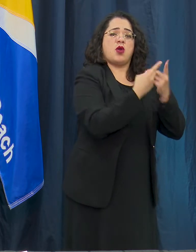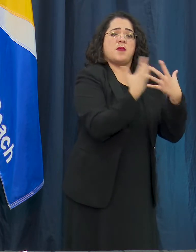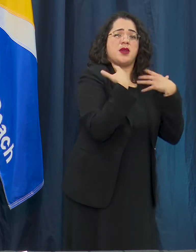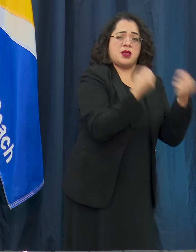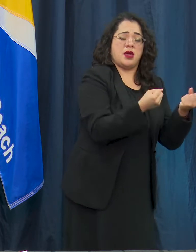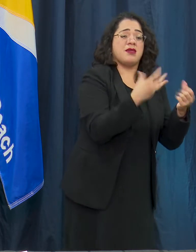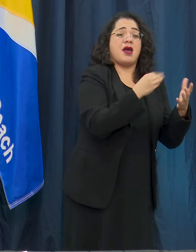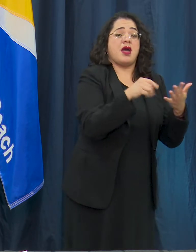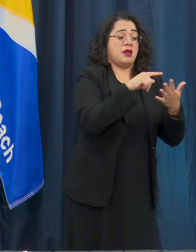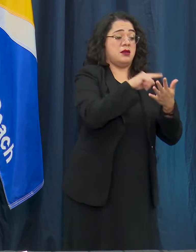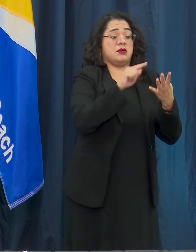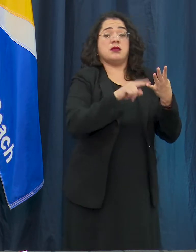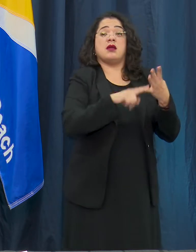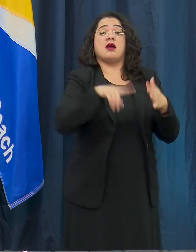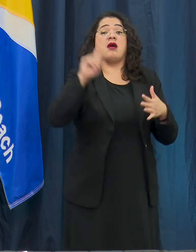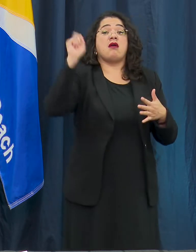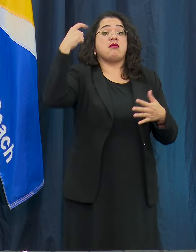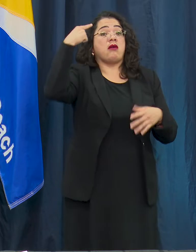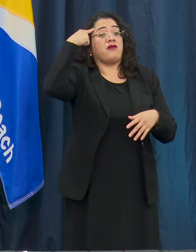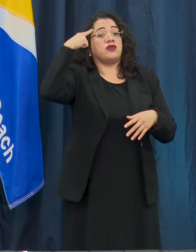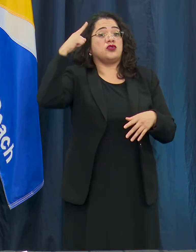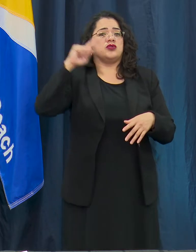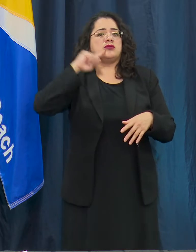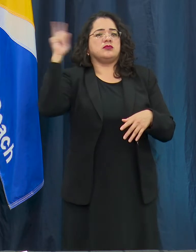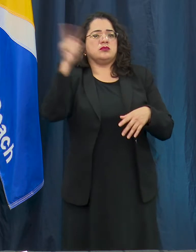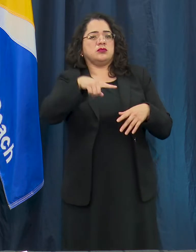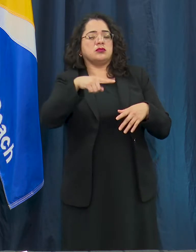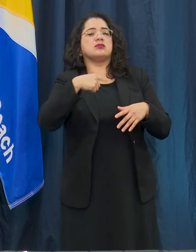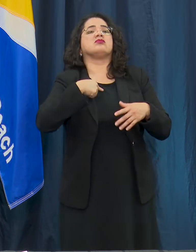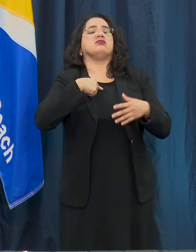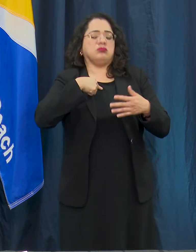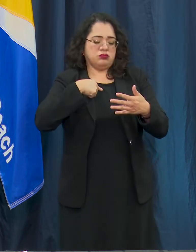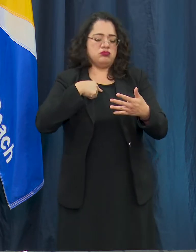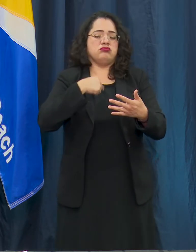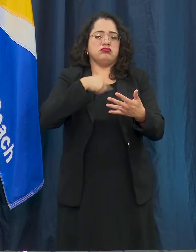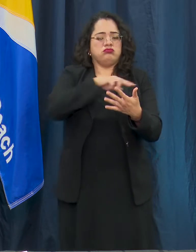relate to the state and so the decisions that we make are being made